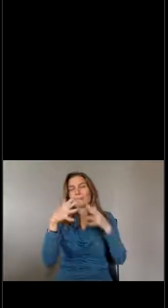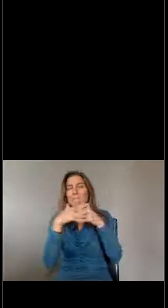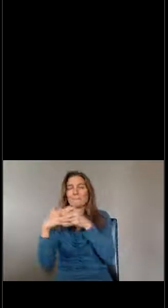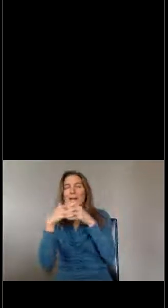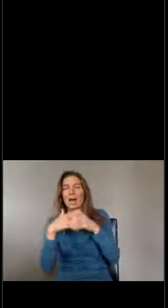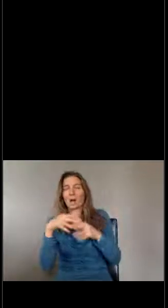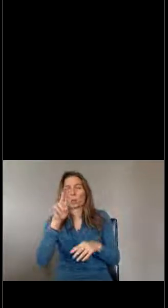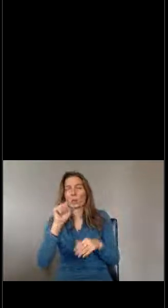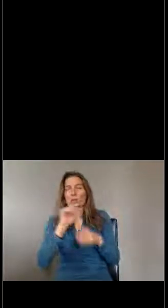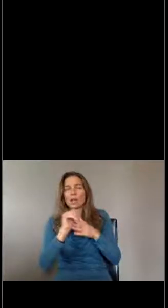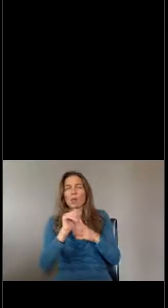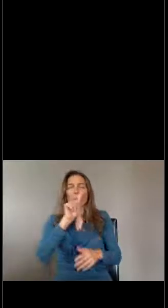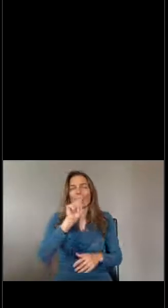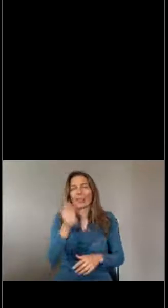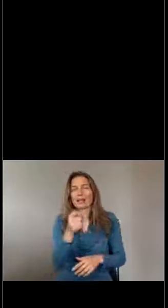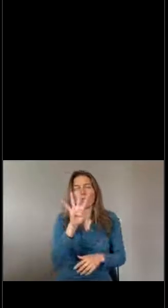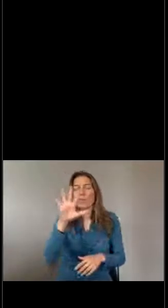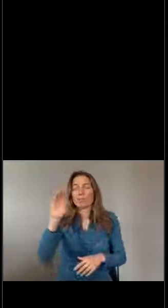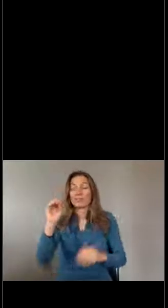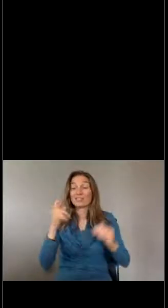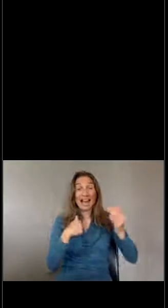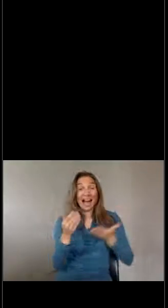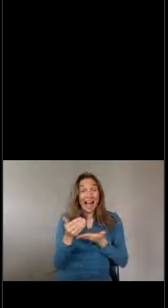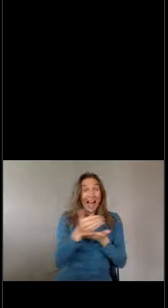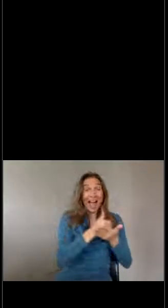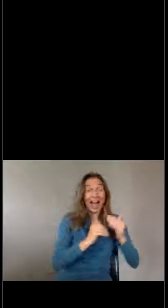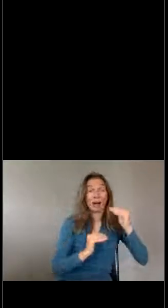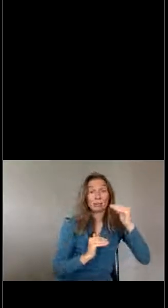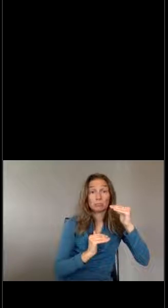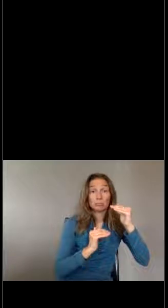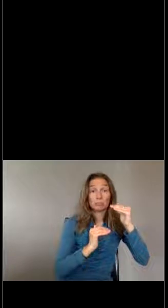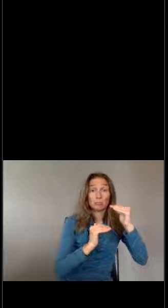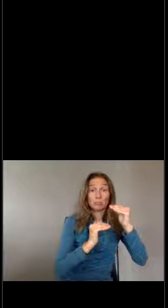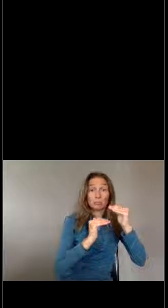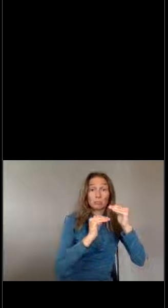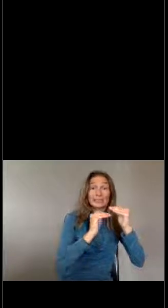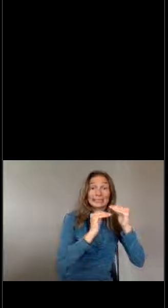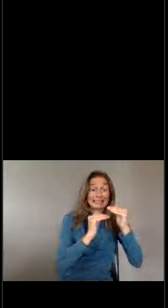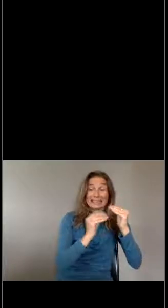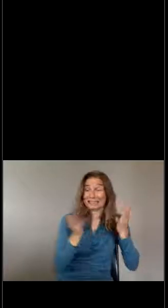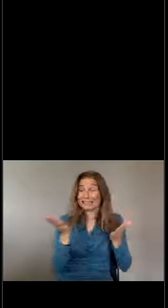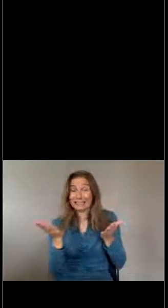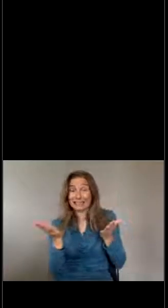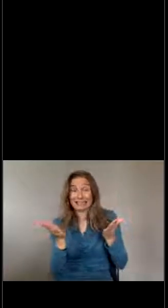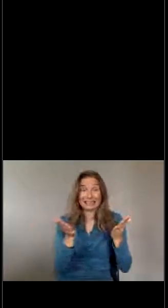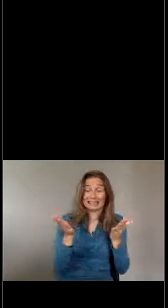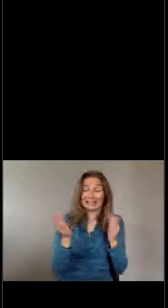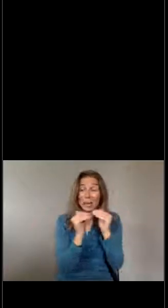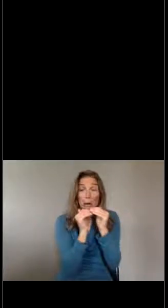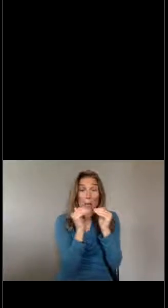So individuals getting close to that threshold had to make a decision between going beyond that threshold